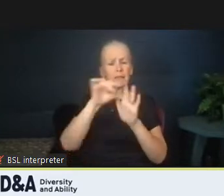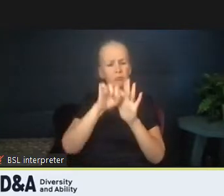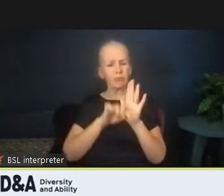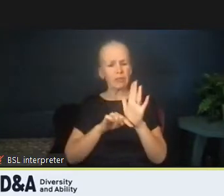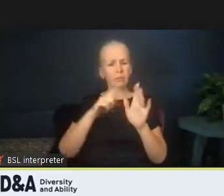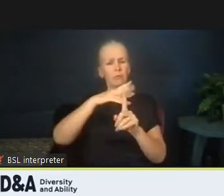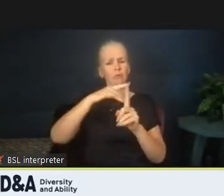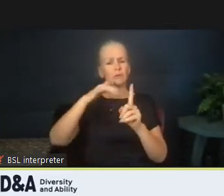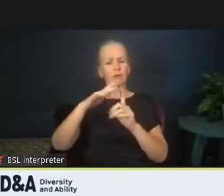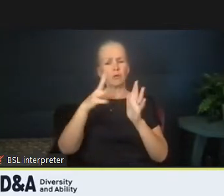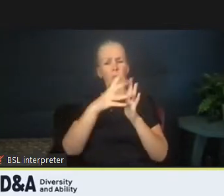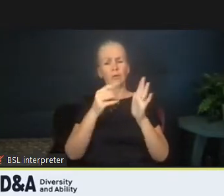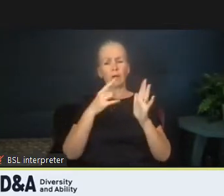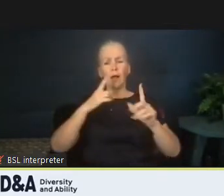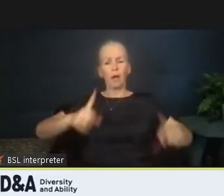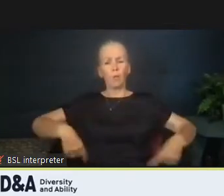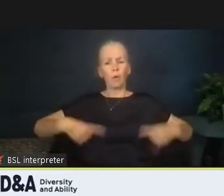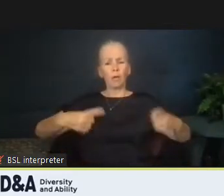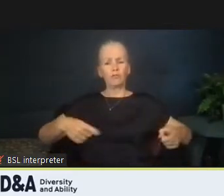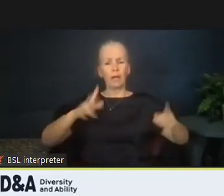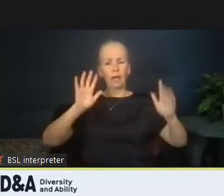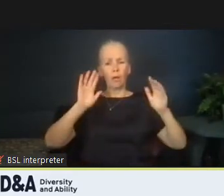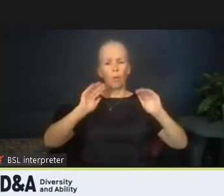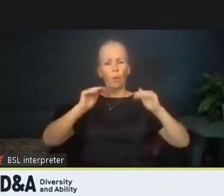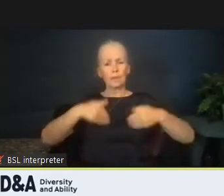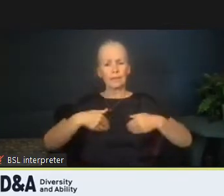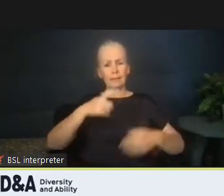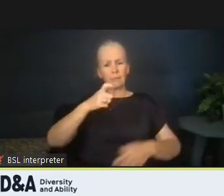yes, as a wheelchair user, as an autistic person, as someone that's neurodiverse and